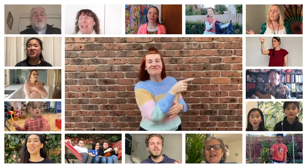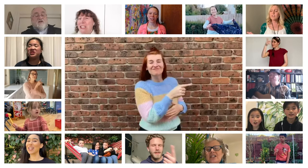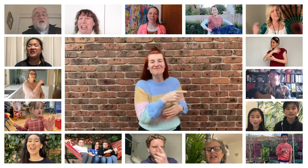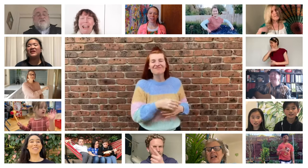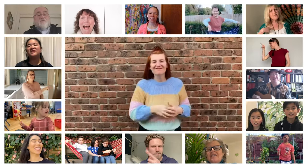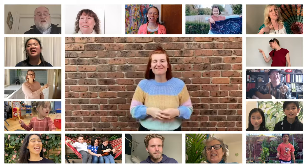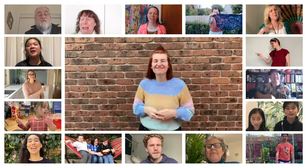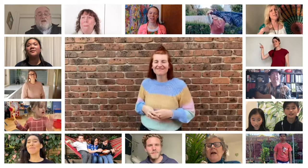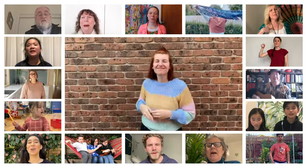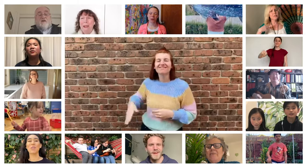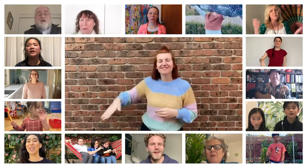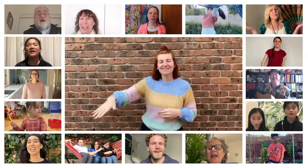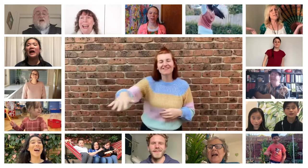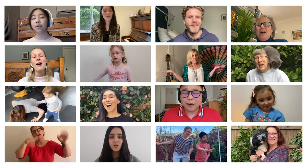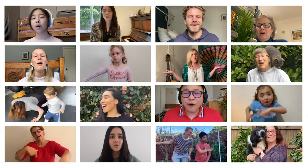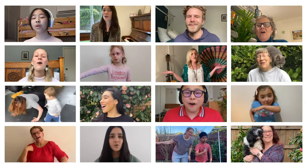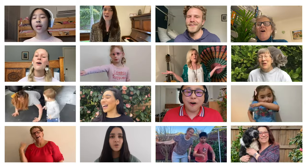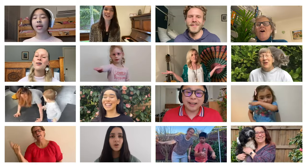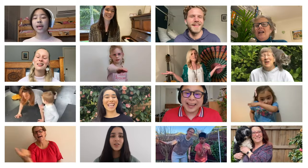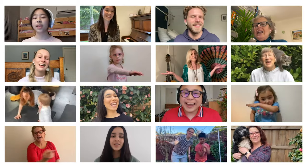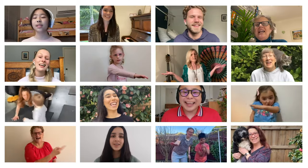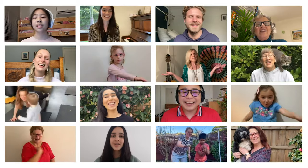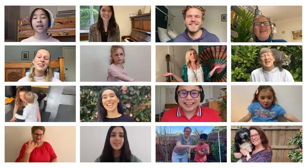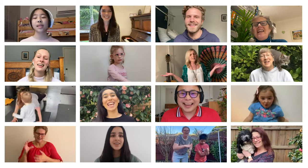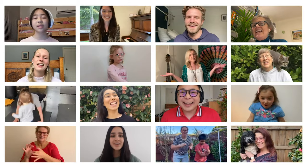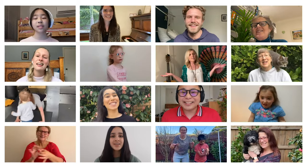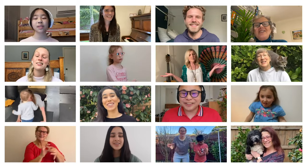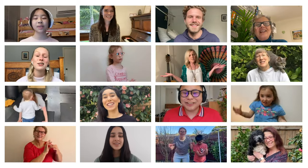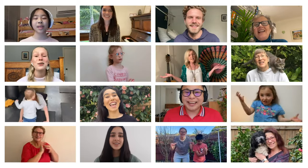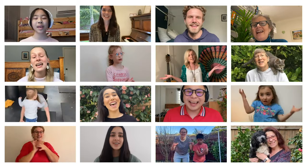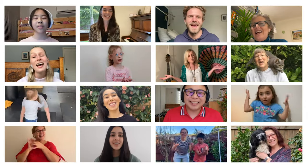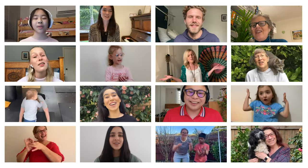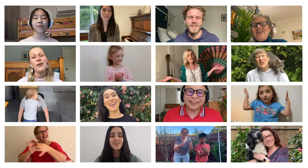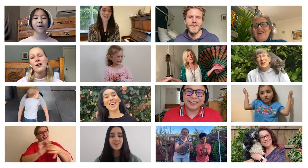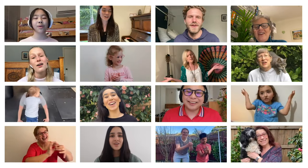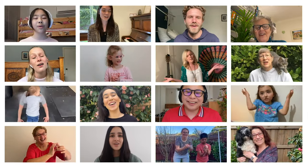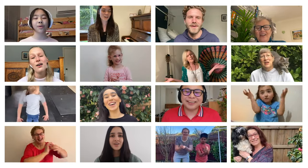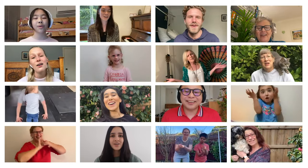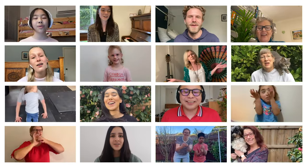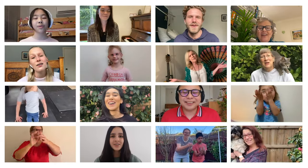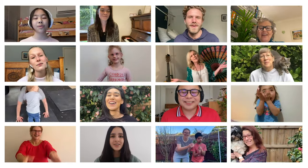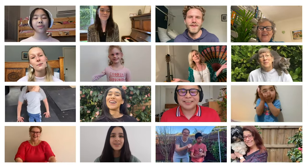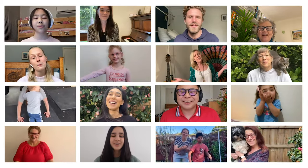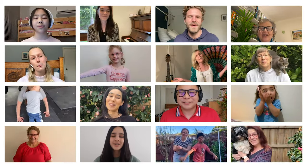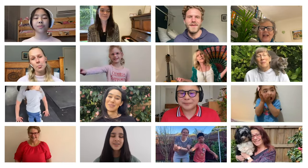and she loves him but we are all in this together.